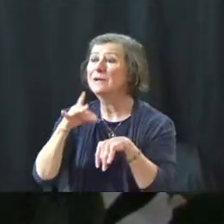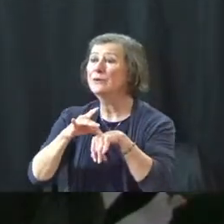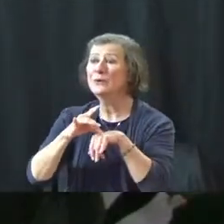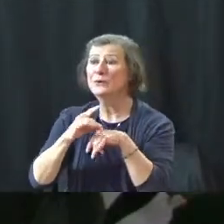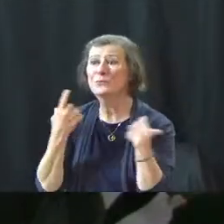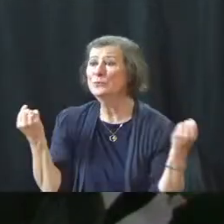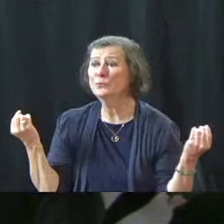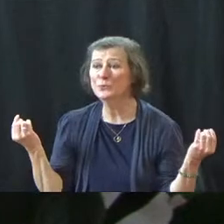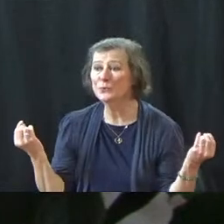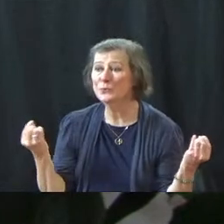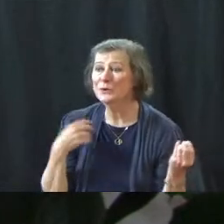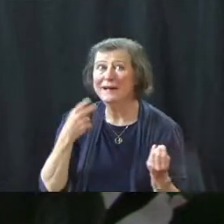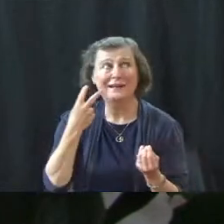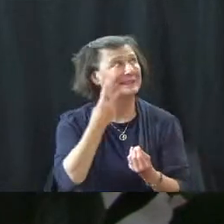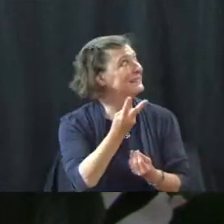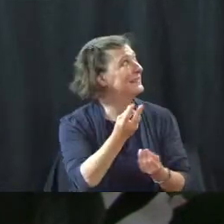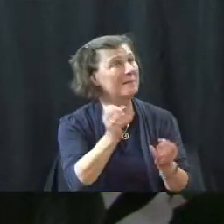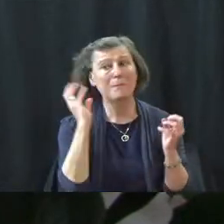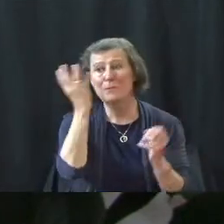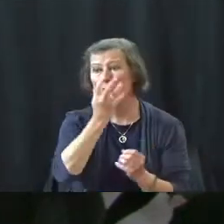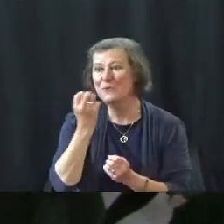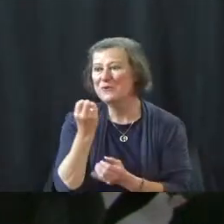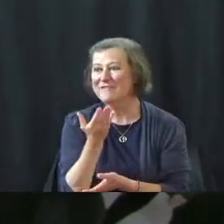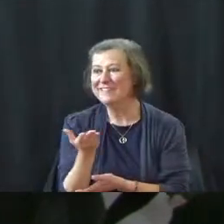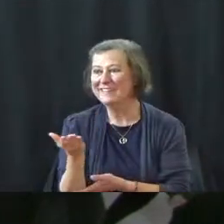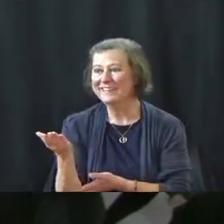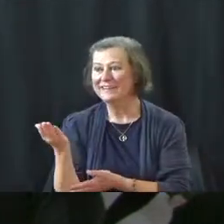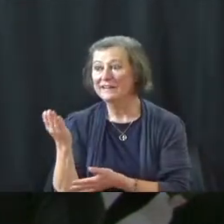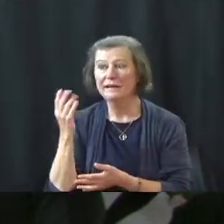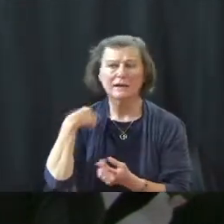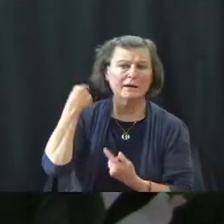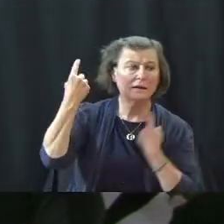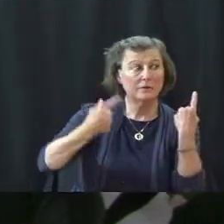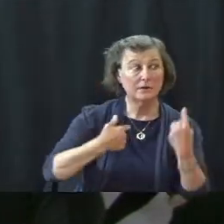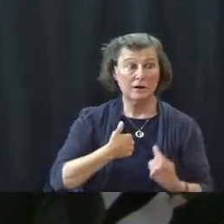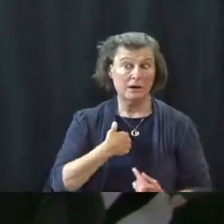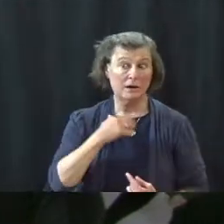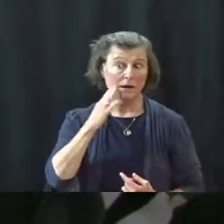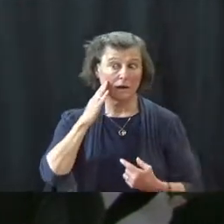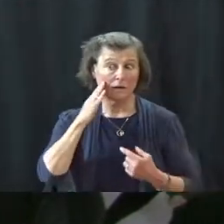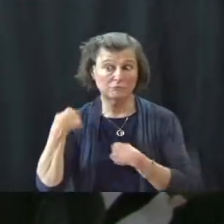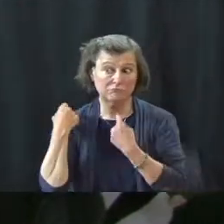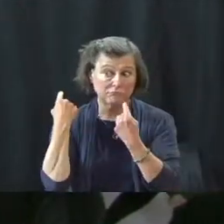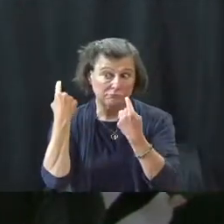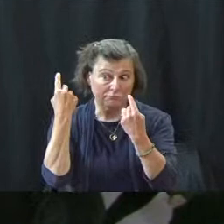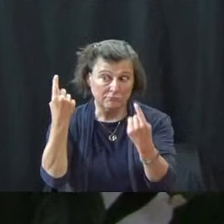I see such lovely things. I wonder if I shall ever have such wings?”